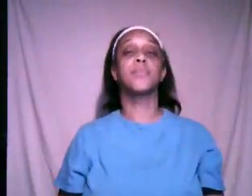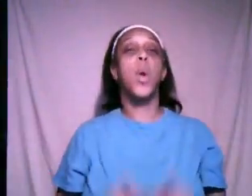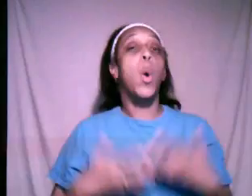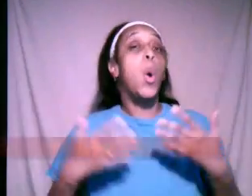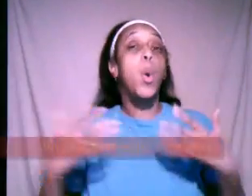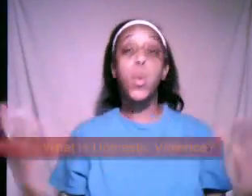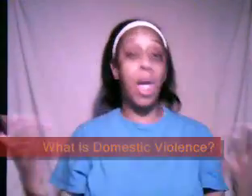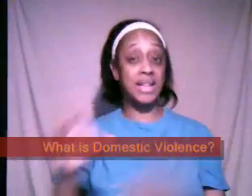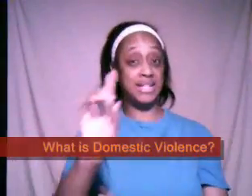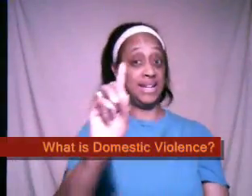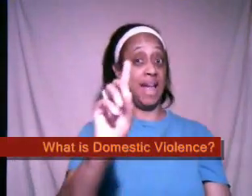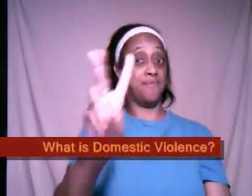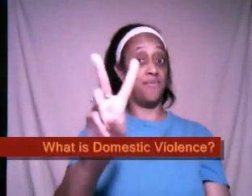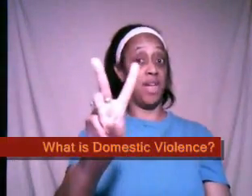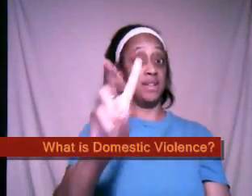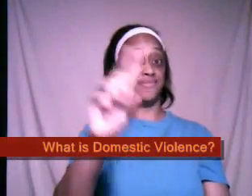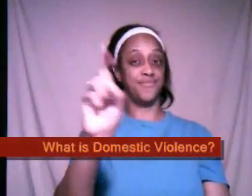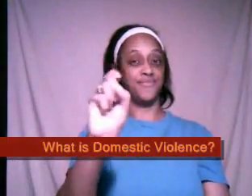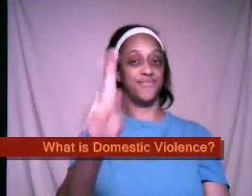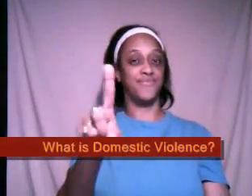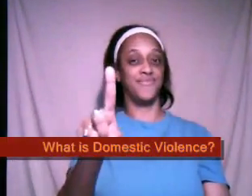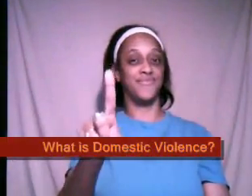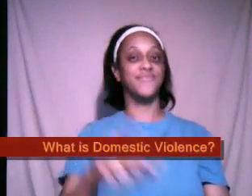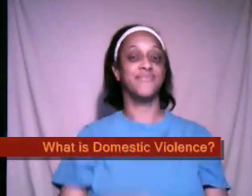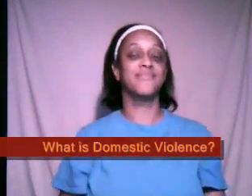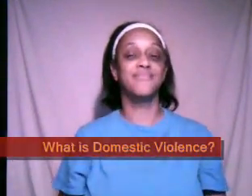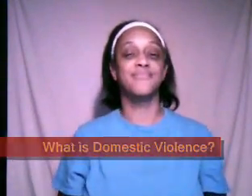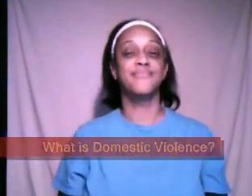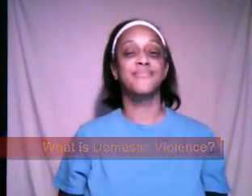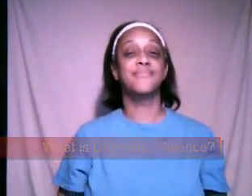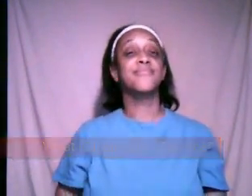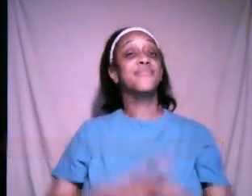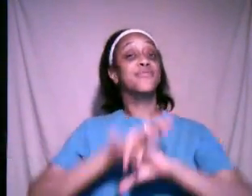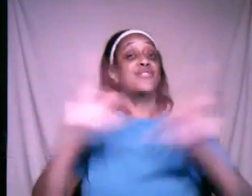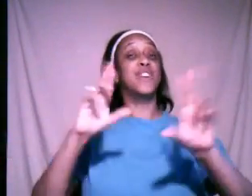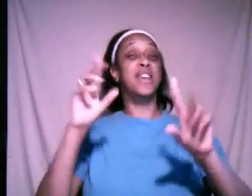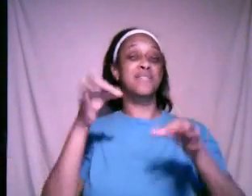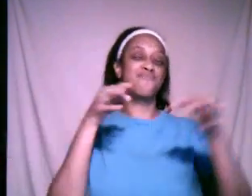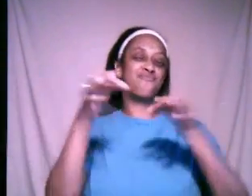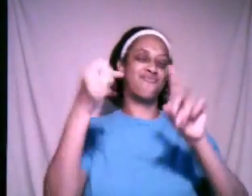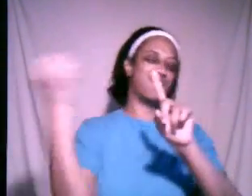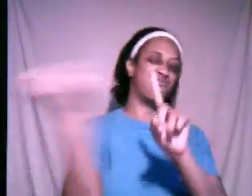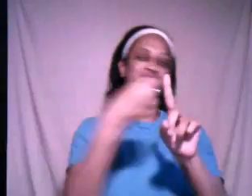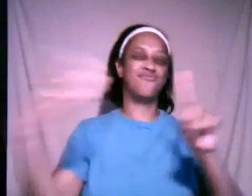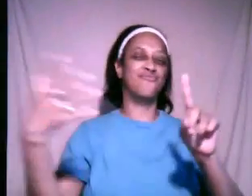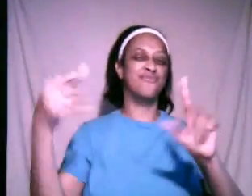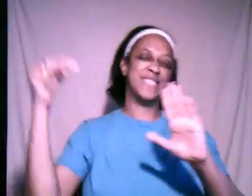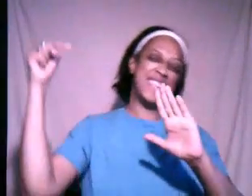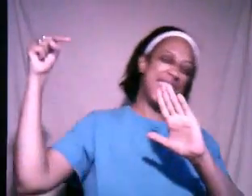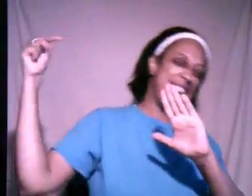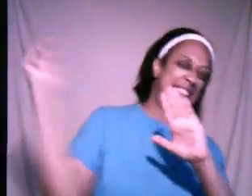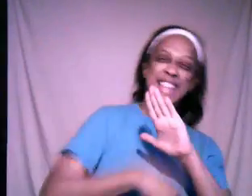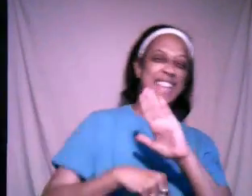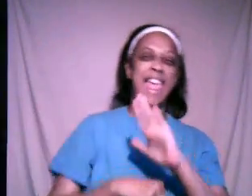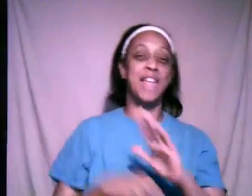What is Domestic Violence? Ready to explain details...